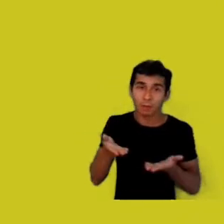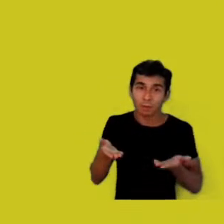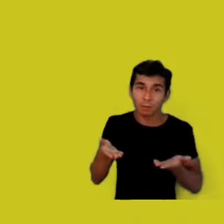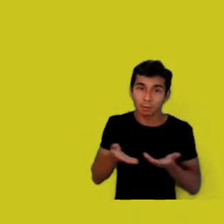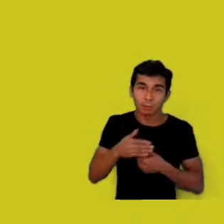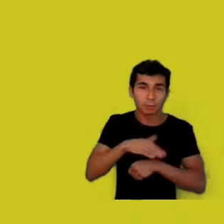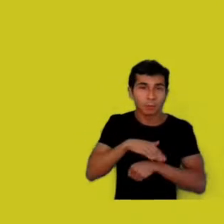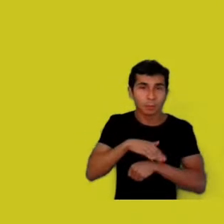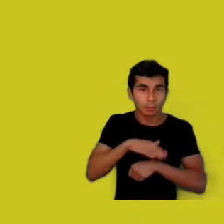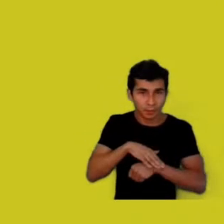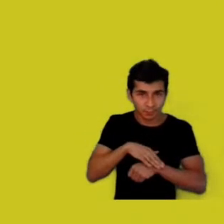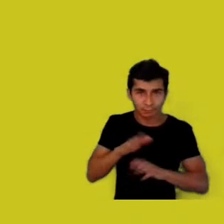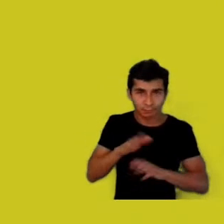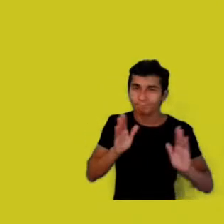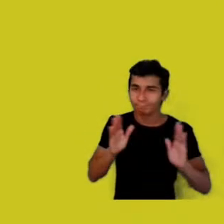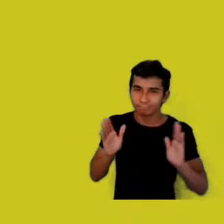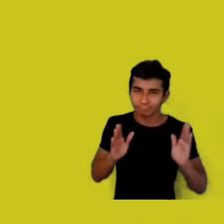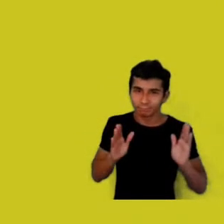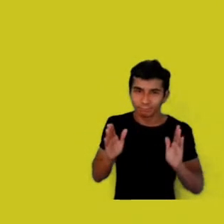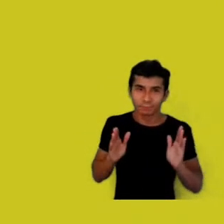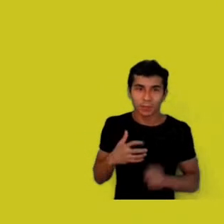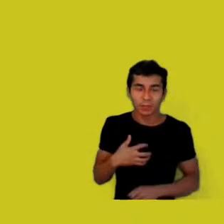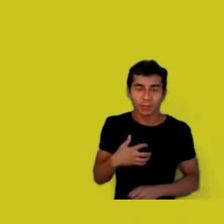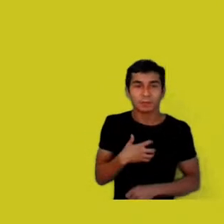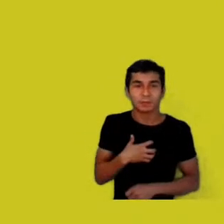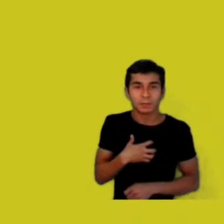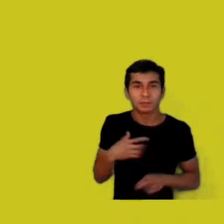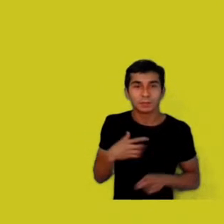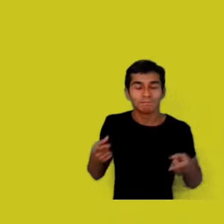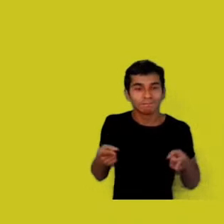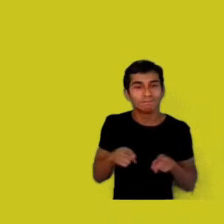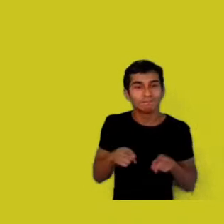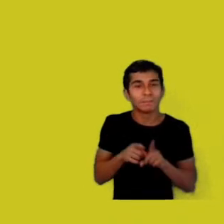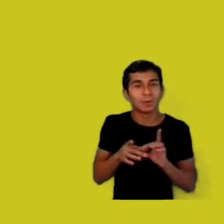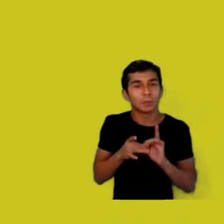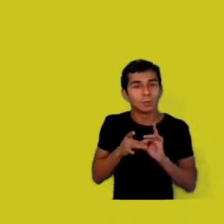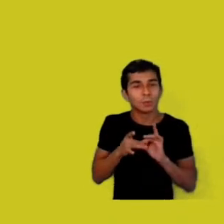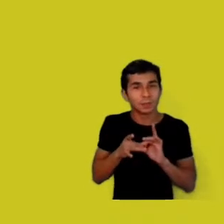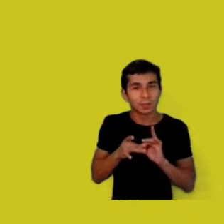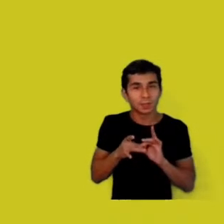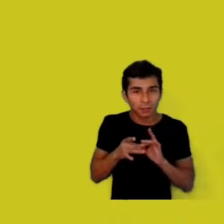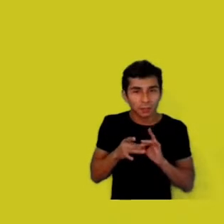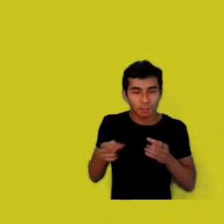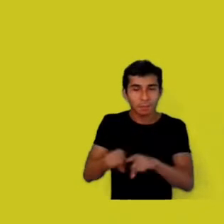so I feel in great company with my partners